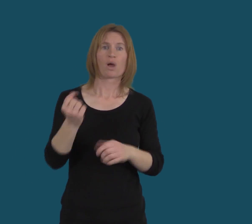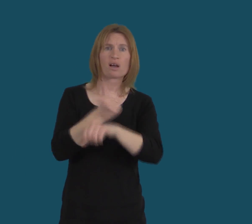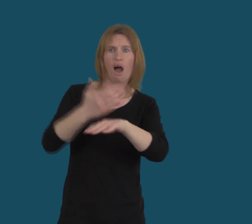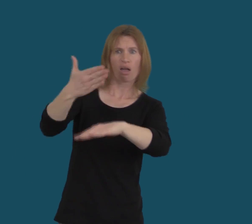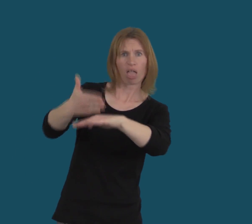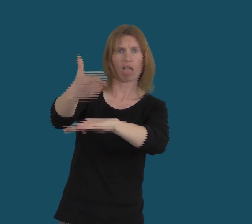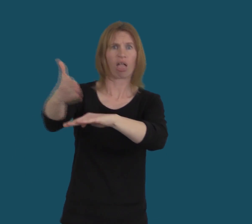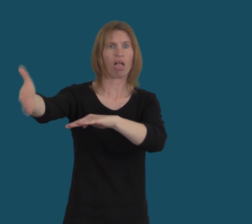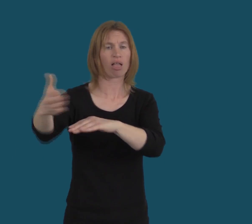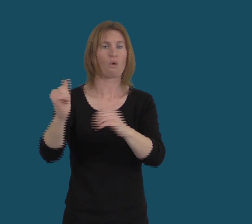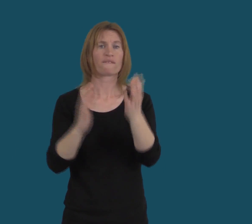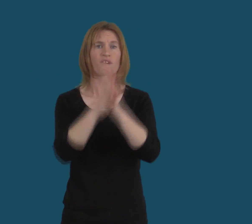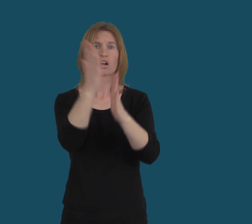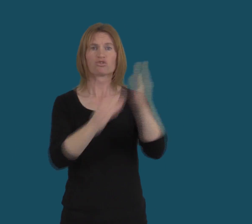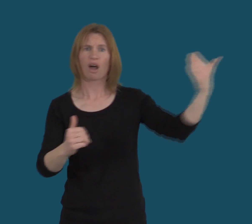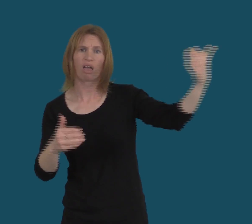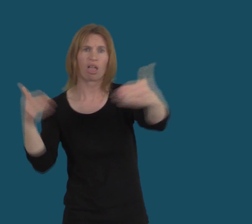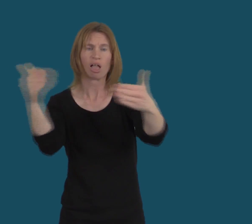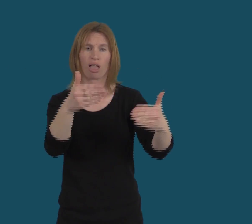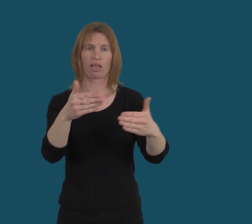and you may need to navigate around other cars or fire trucks parked on the road.